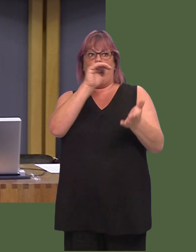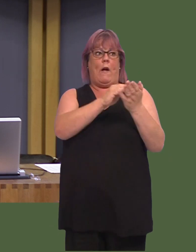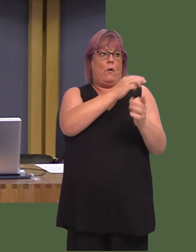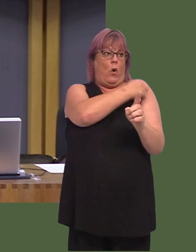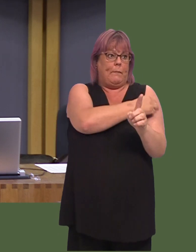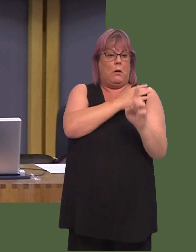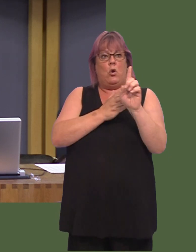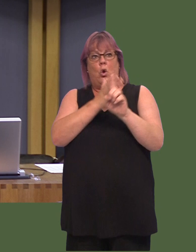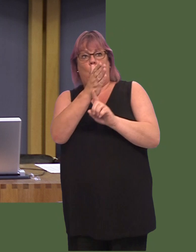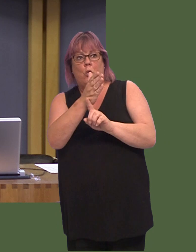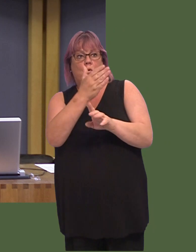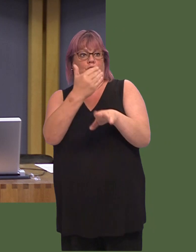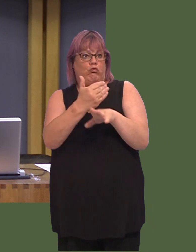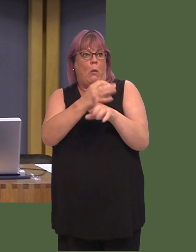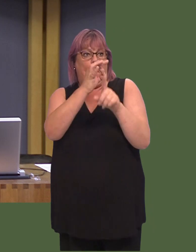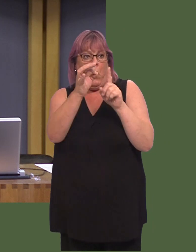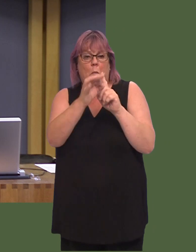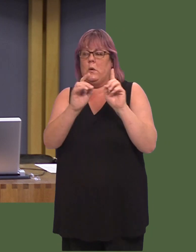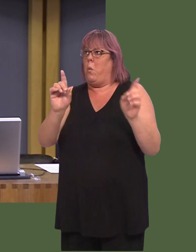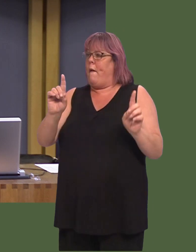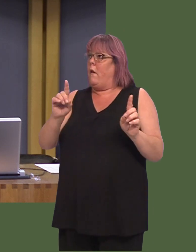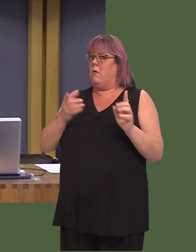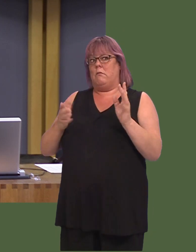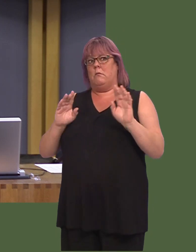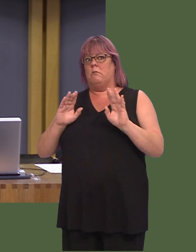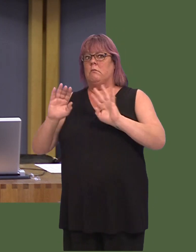for people thereógetting to hospital, getting to appointments, getting to the services that they need to get to?